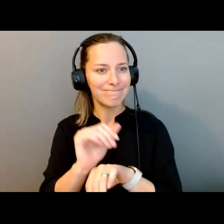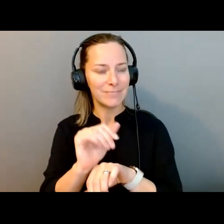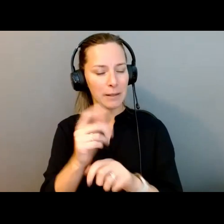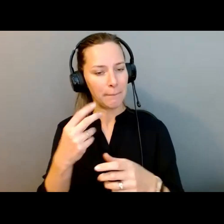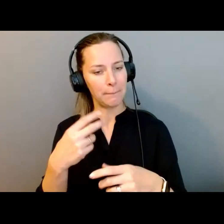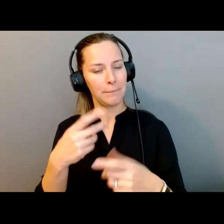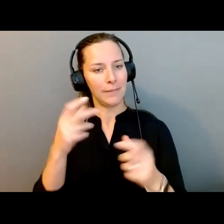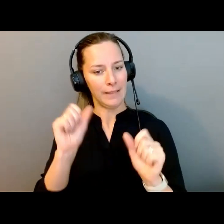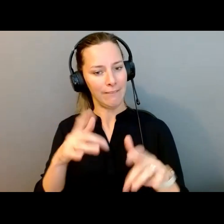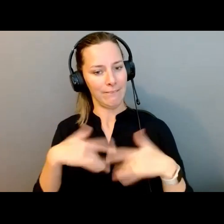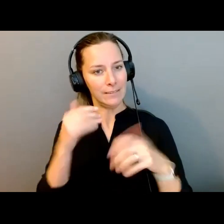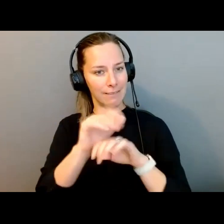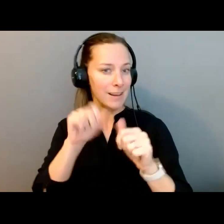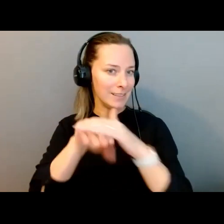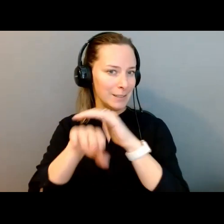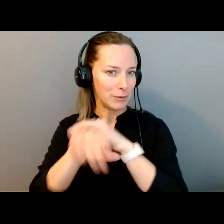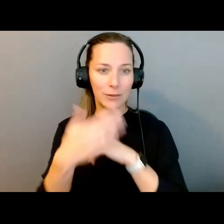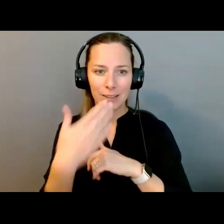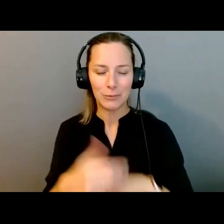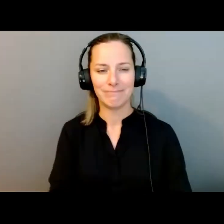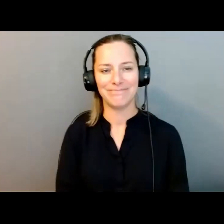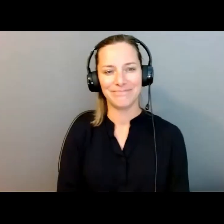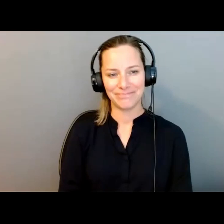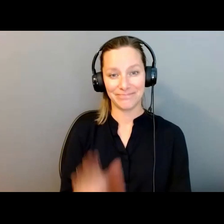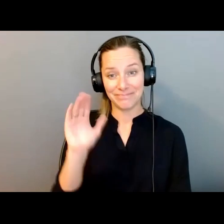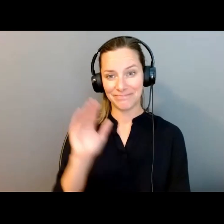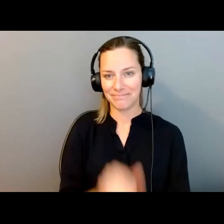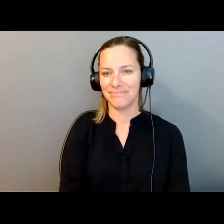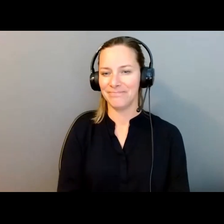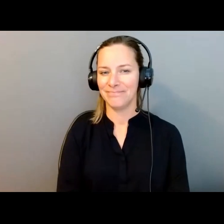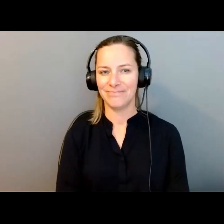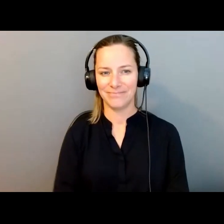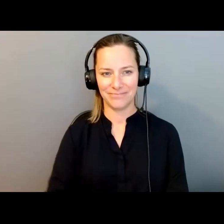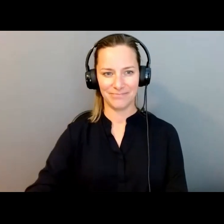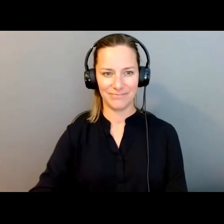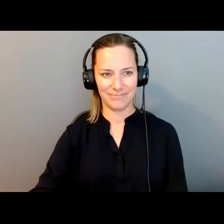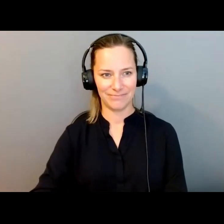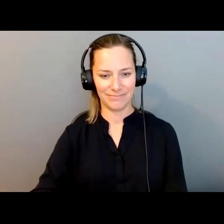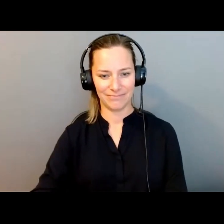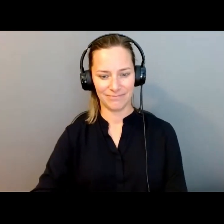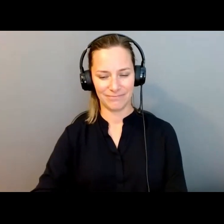Bye-bye. >> DR. JEN RINALDI: I'm going to stop recording.